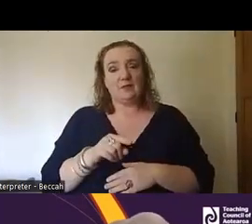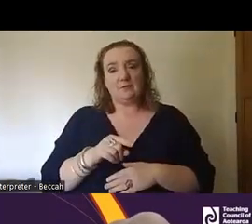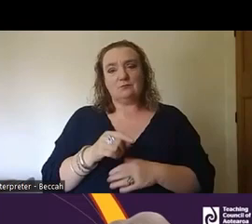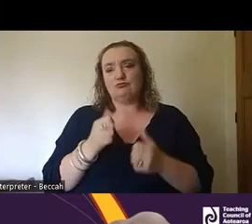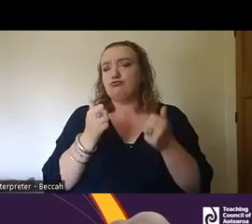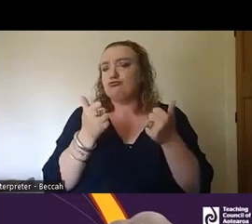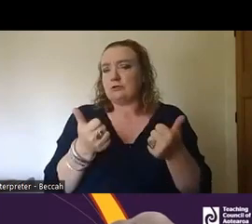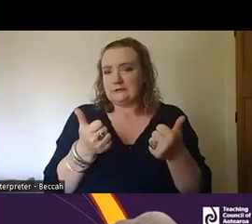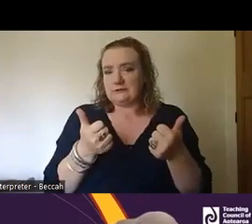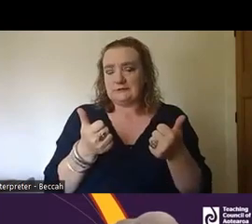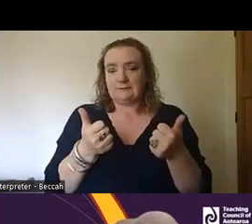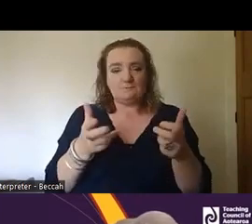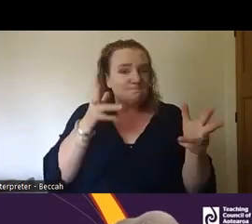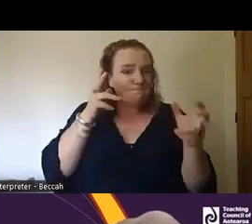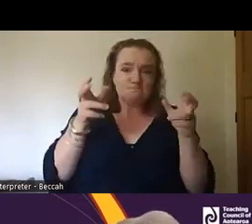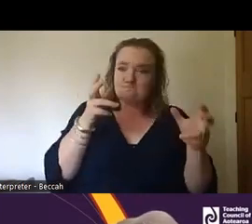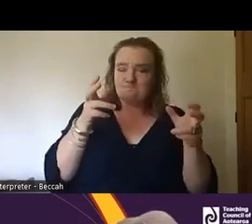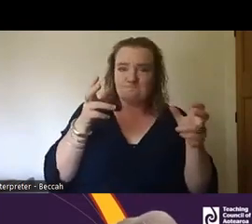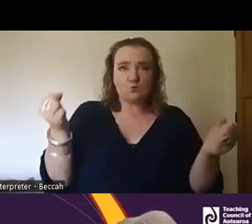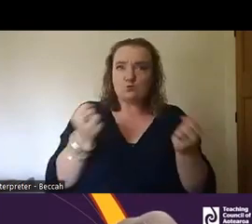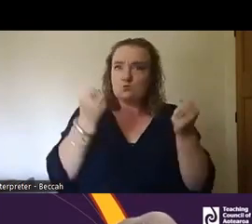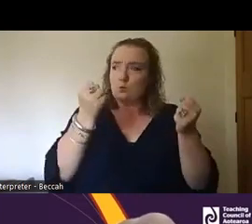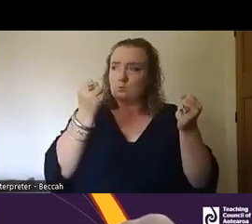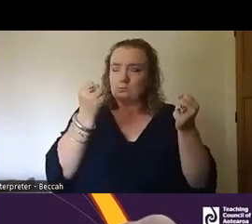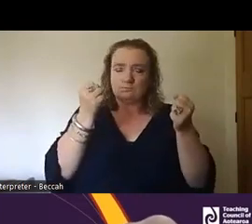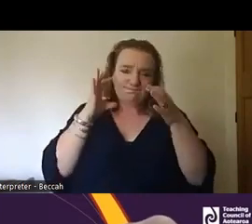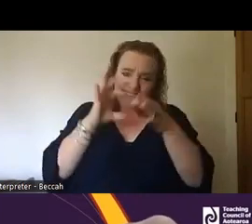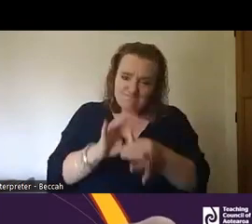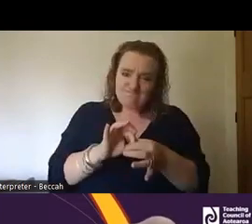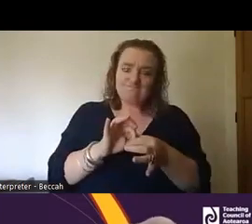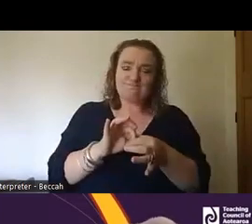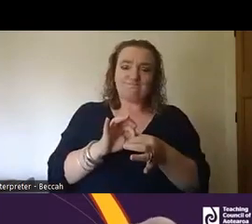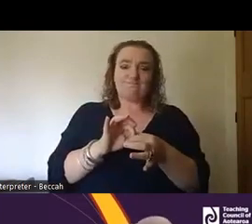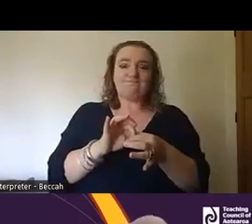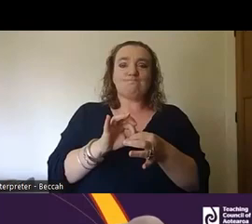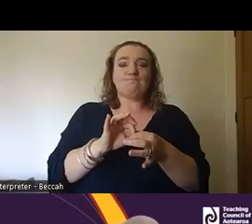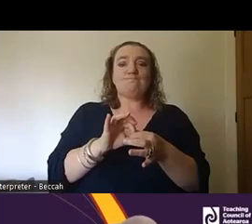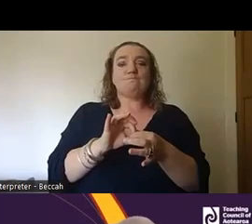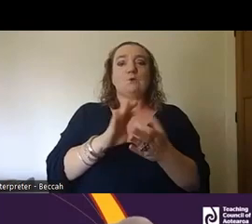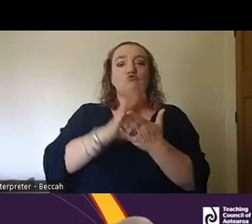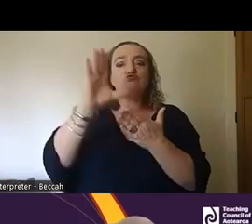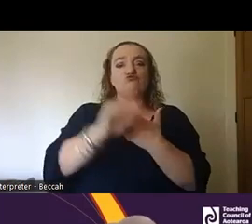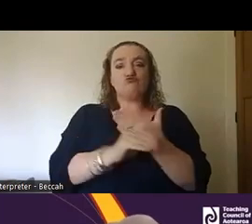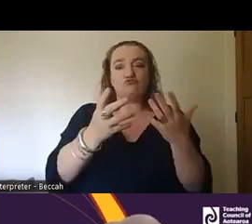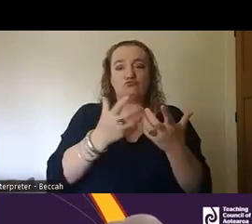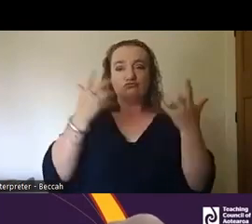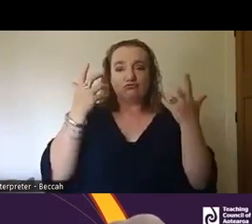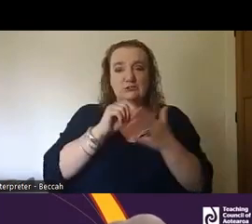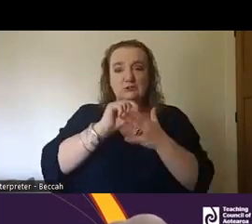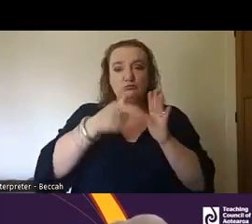The hearing that really strong connection between Te Mātaiaho and the Enabling Good Lives,